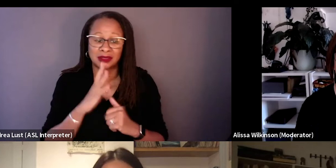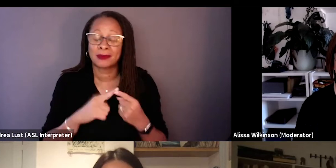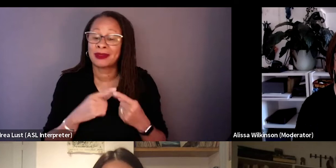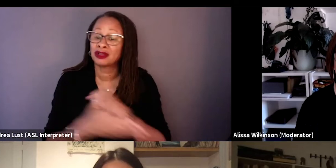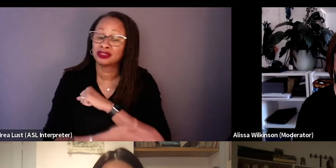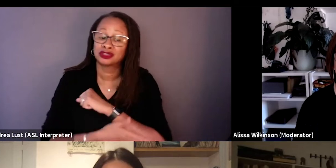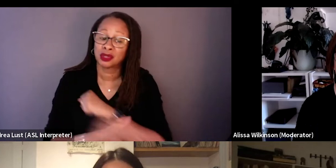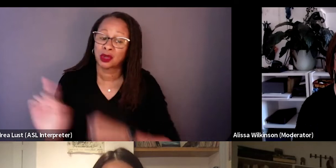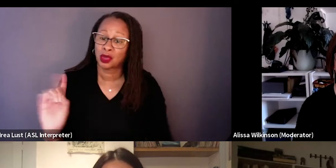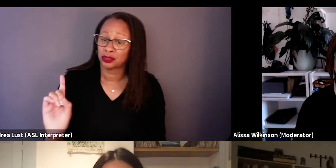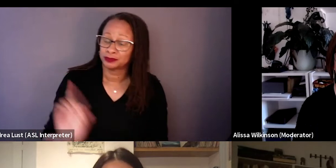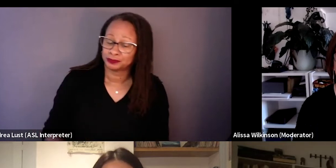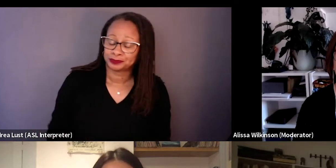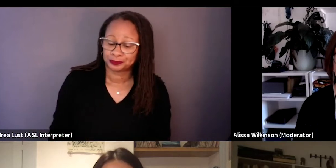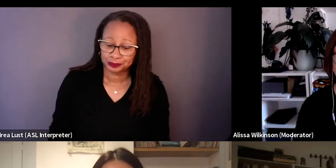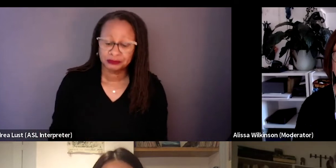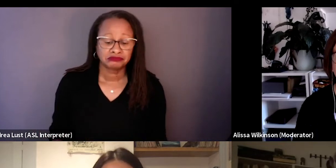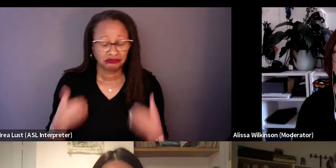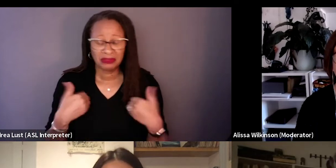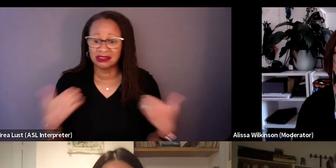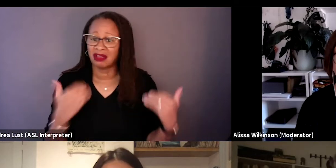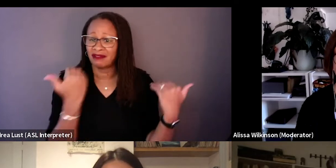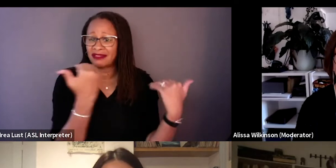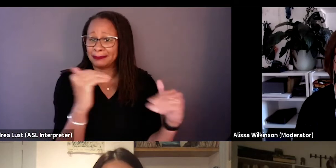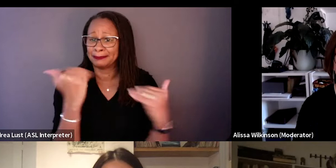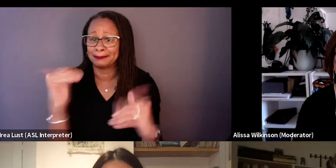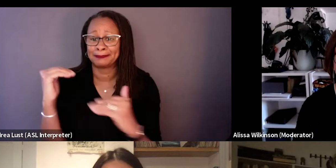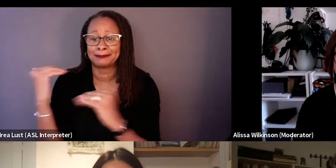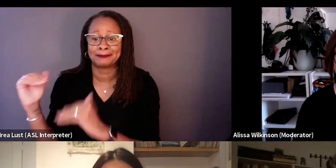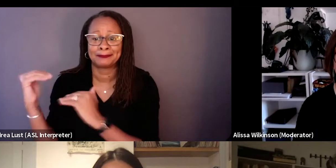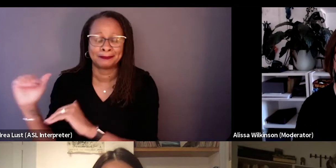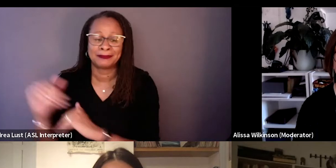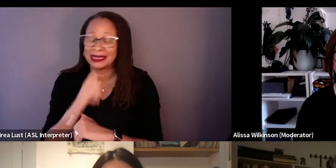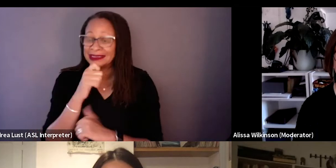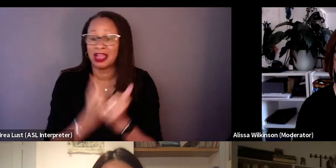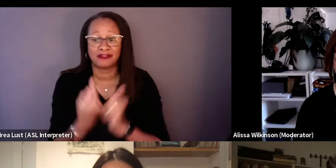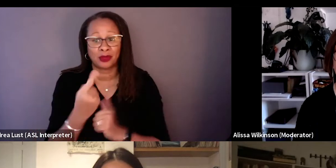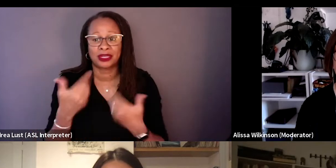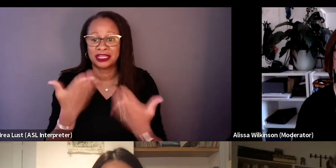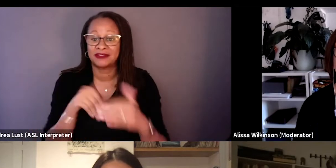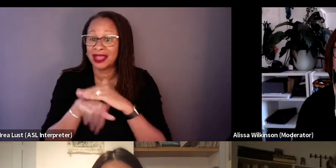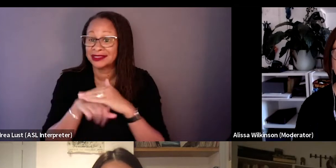which has a lot of limitations and not everybody gives you the access Hmm.